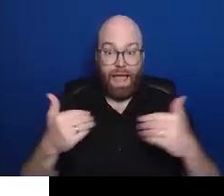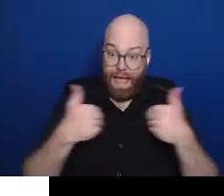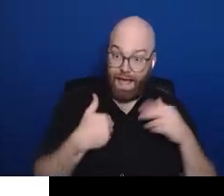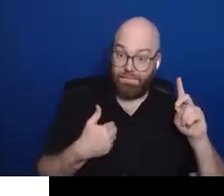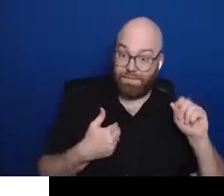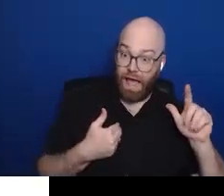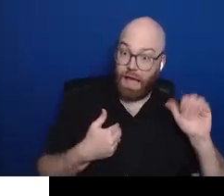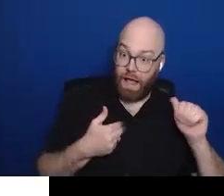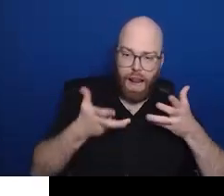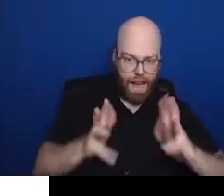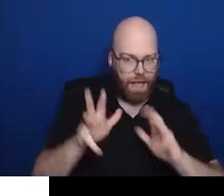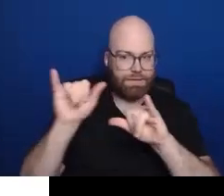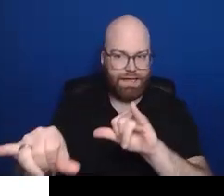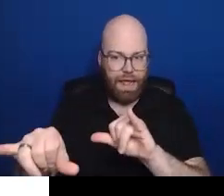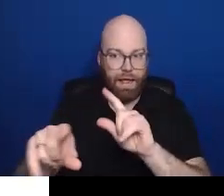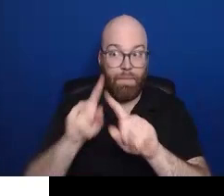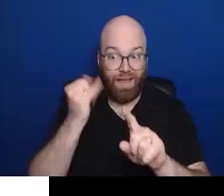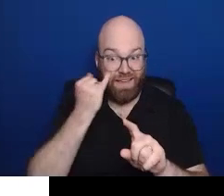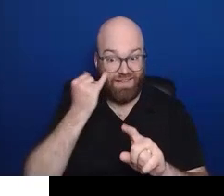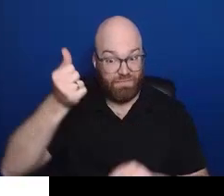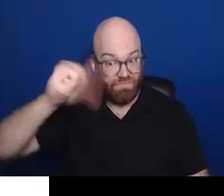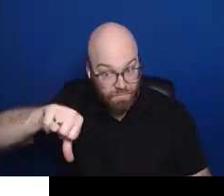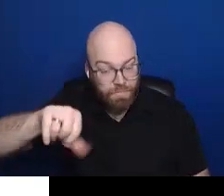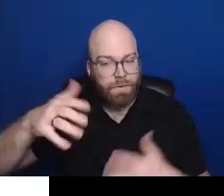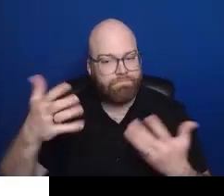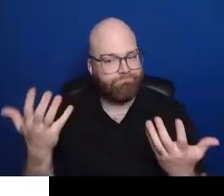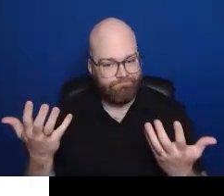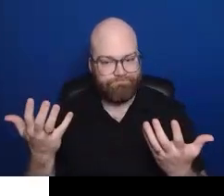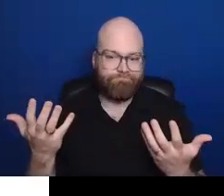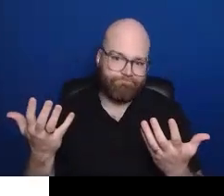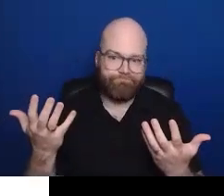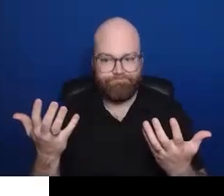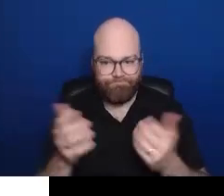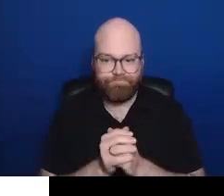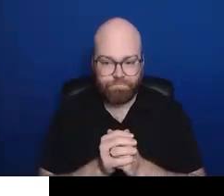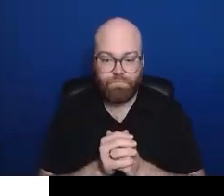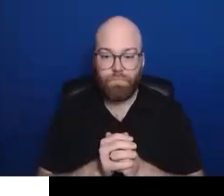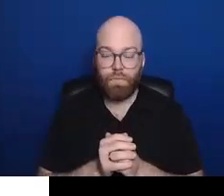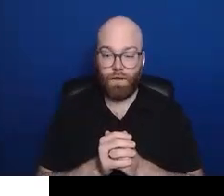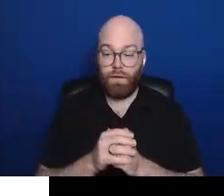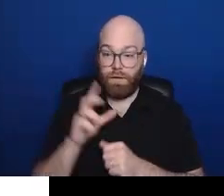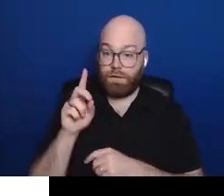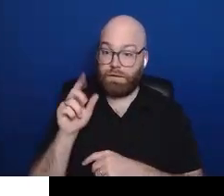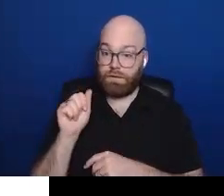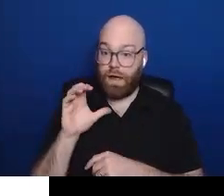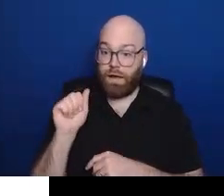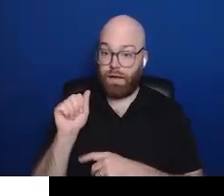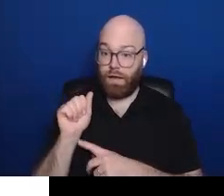Now, right now, DACA recipients can continue to renew their deferred action, and their work permits.